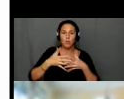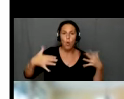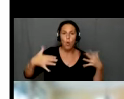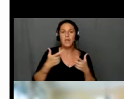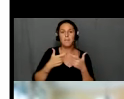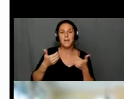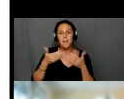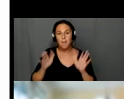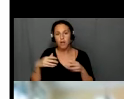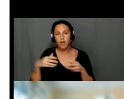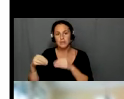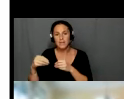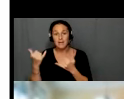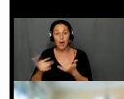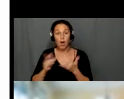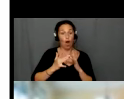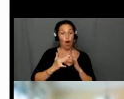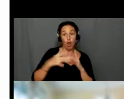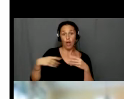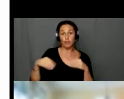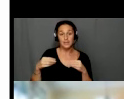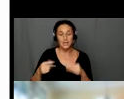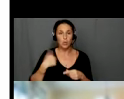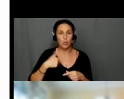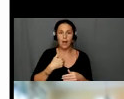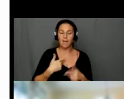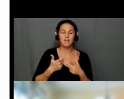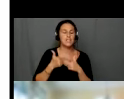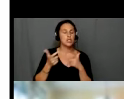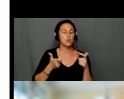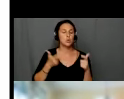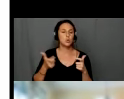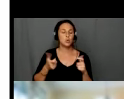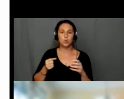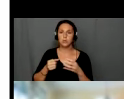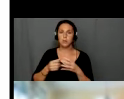big box and now online retail, we have had this really